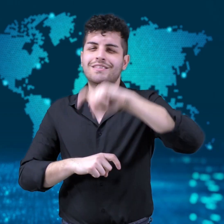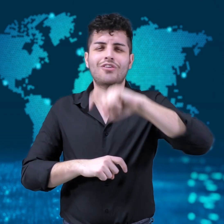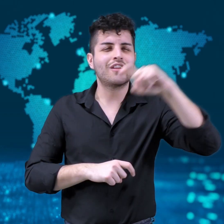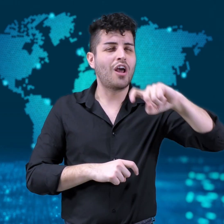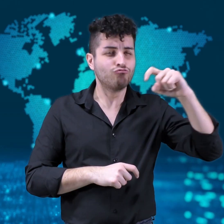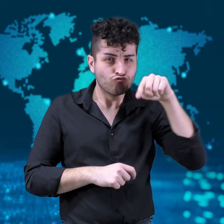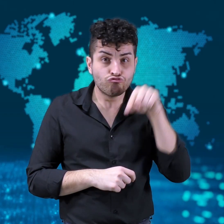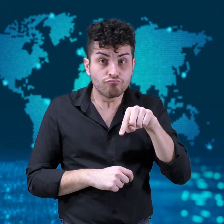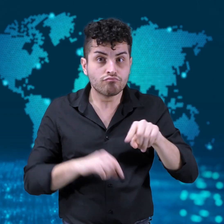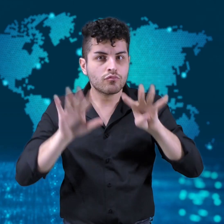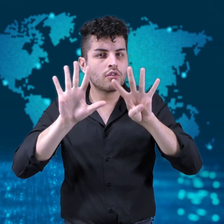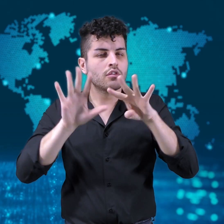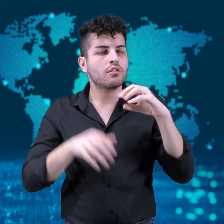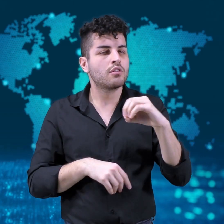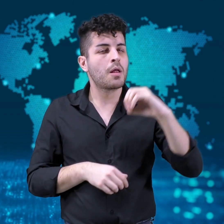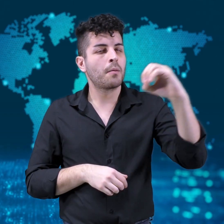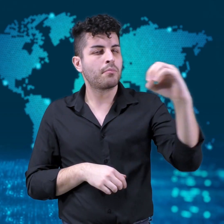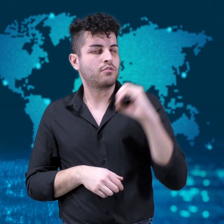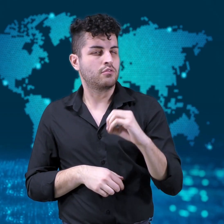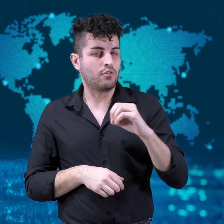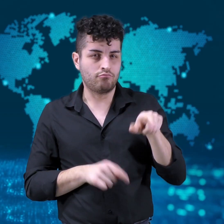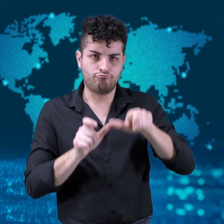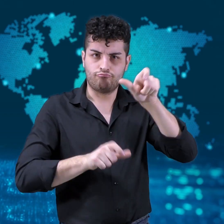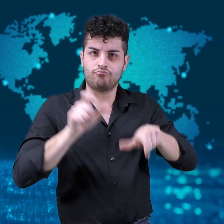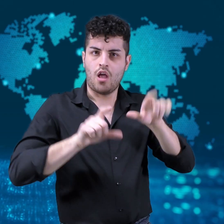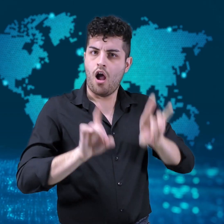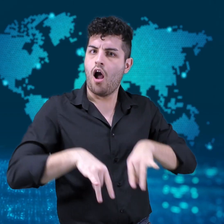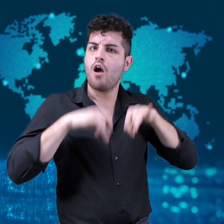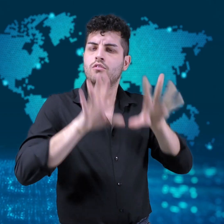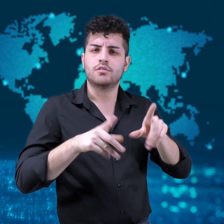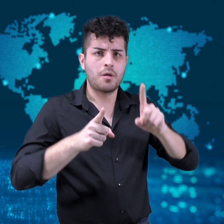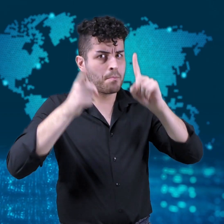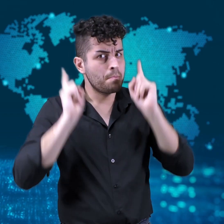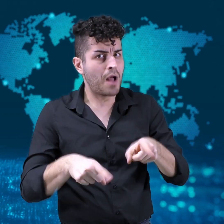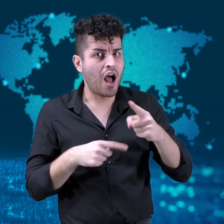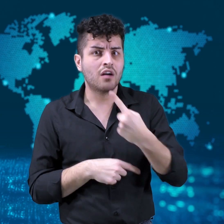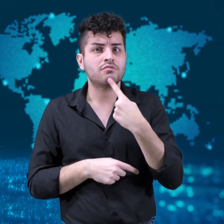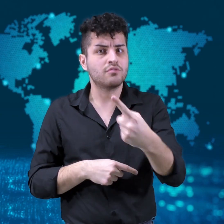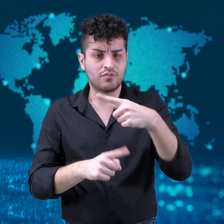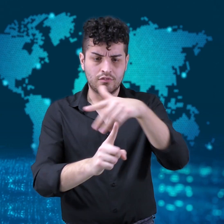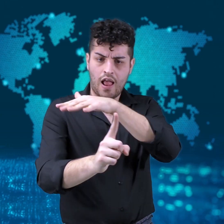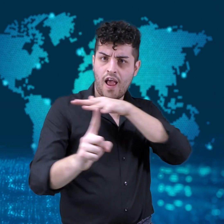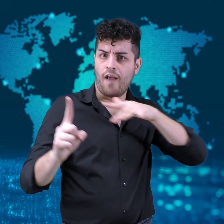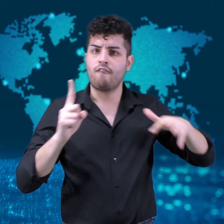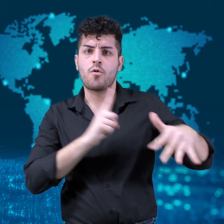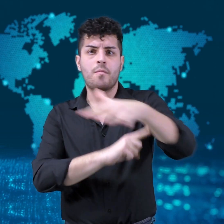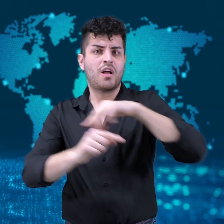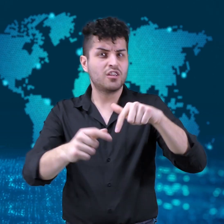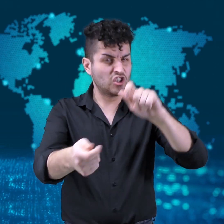A recent poll shows that 90% of Australians believe climate